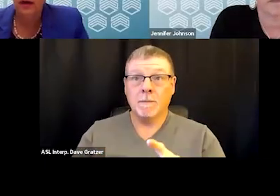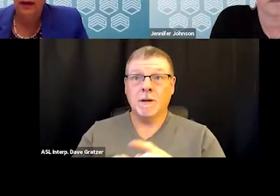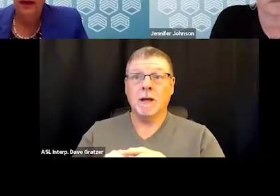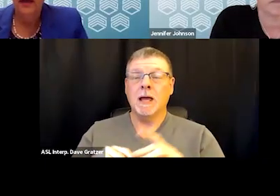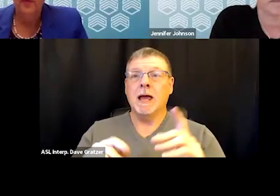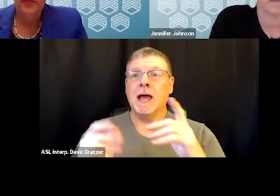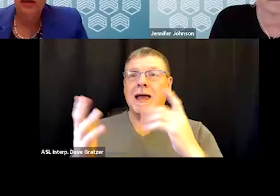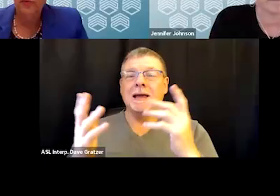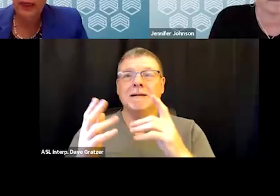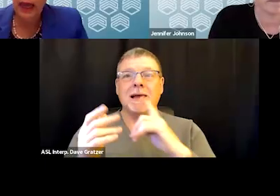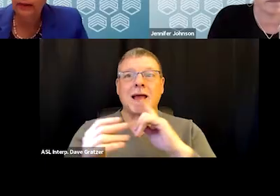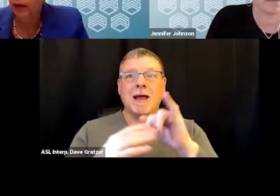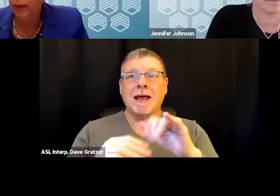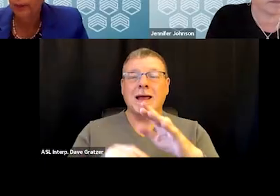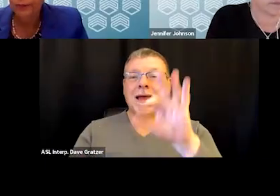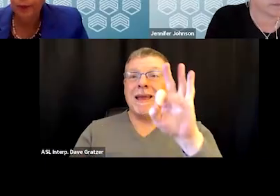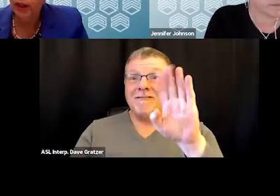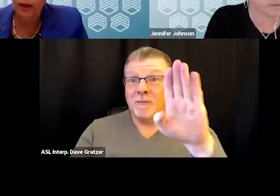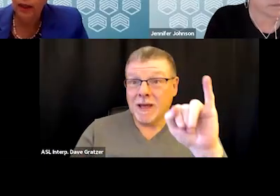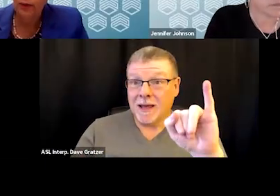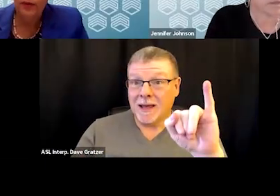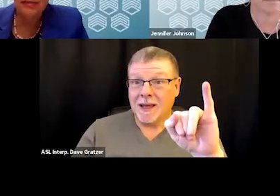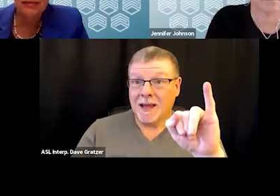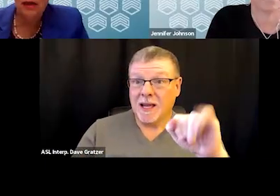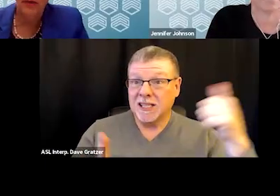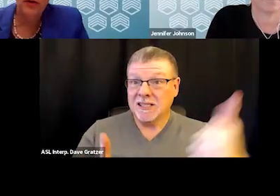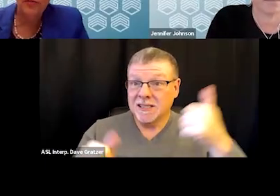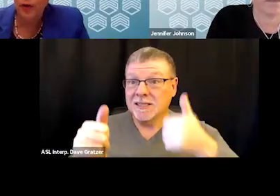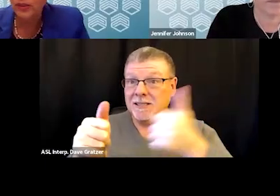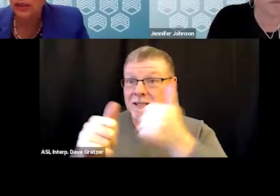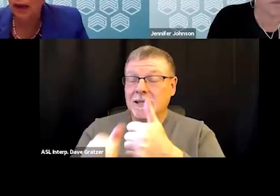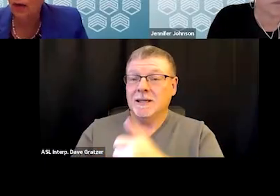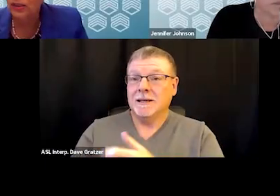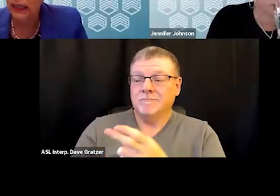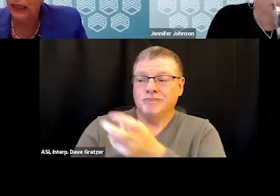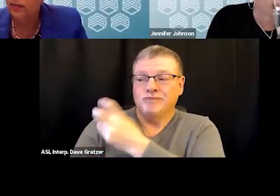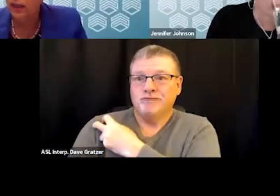or, uh, with the FBI, um, putting, uh, things, uh, microphones in their teeth.